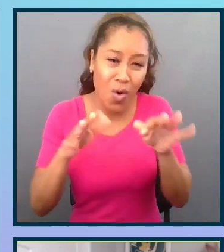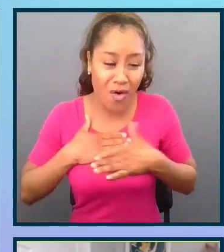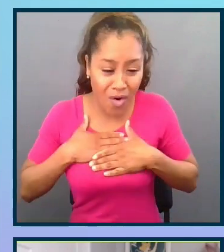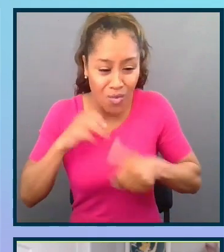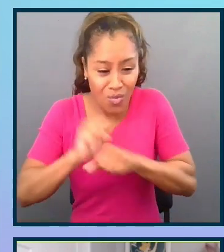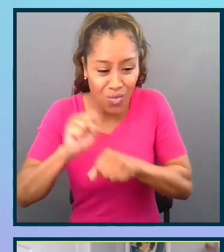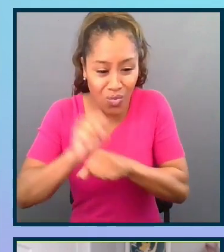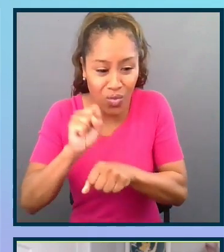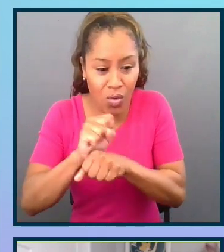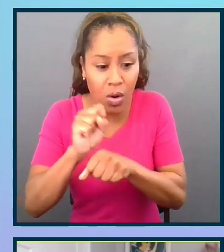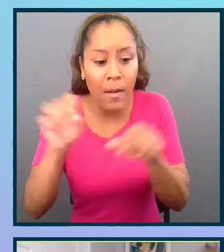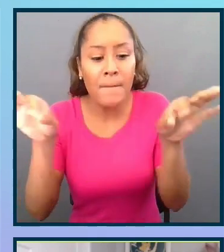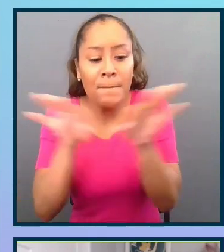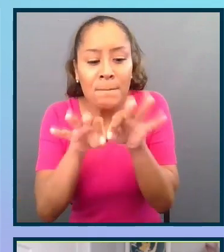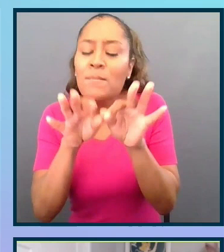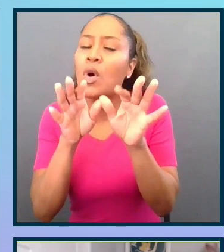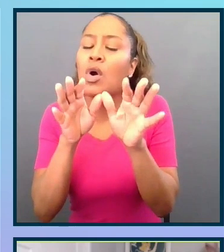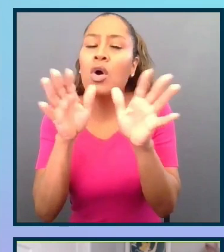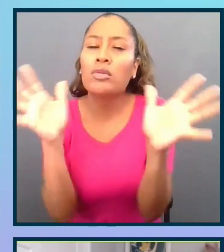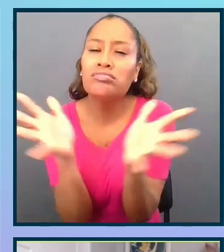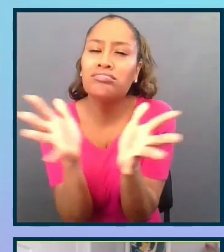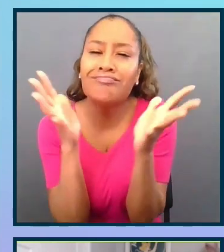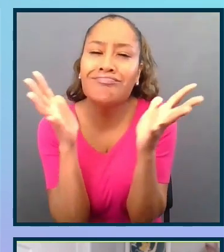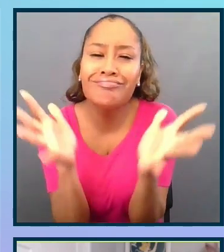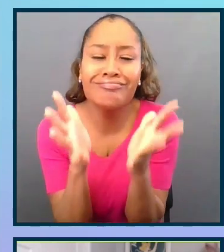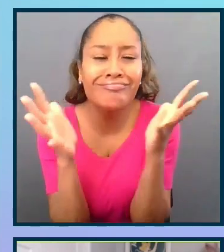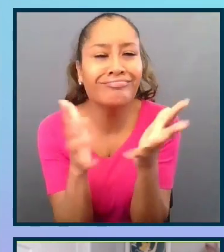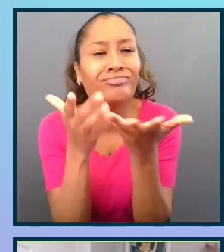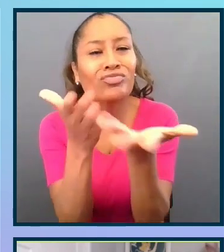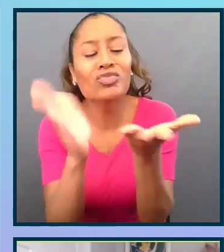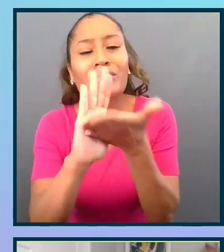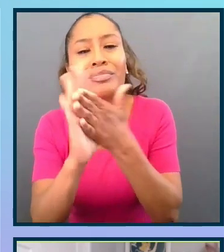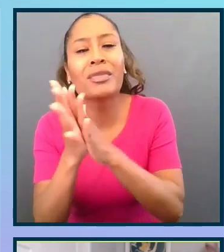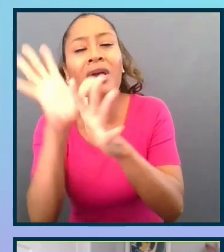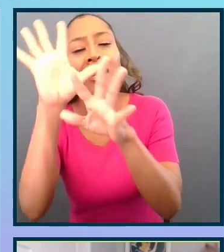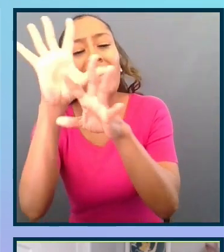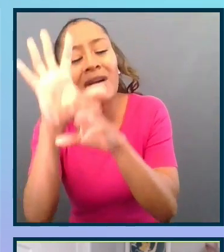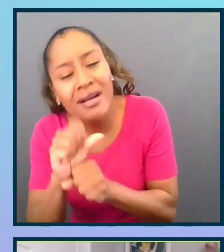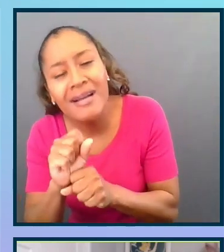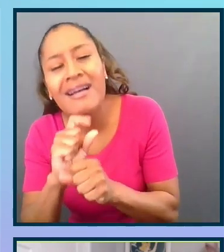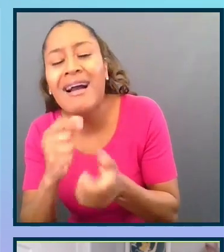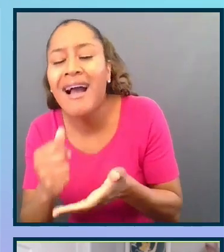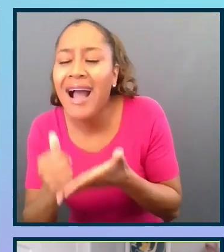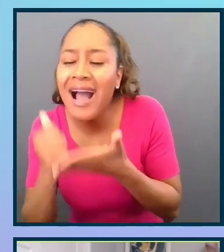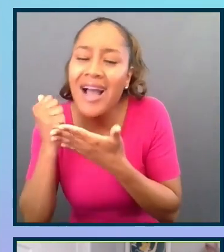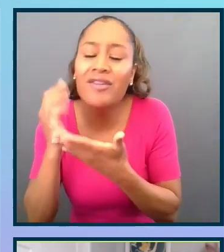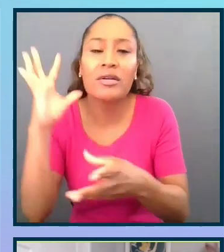I wanna encourage folks to begin becoming comfortable with inclusive research strategies.